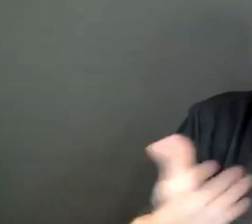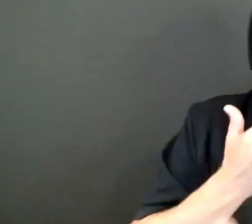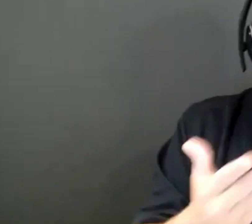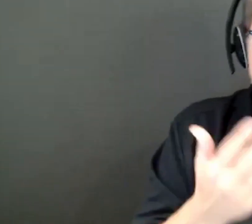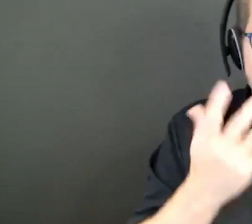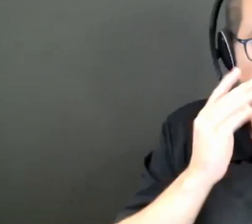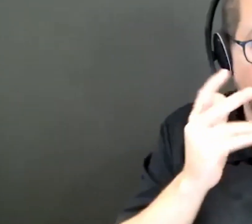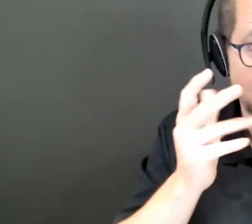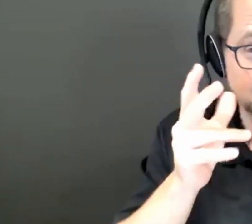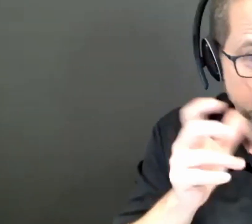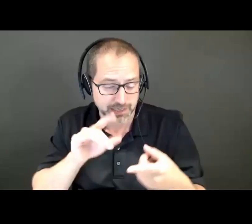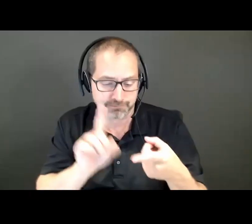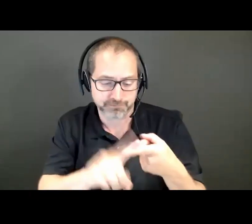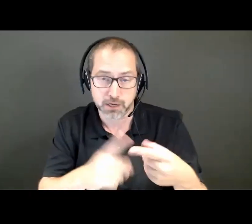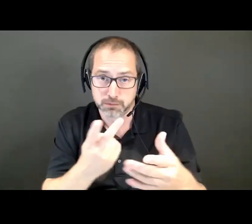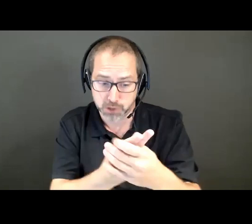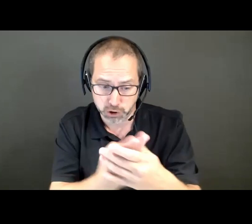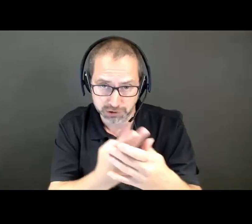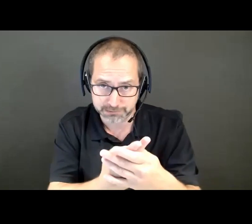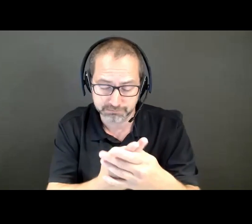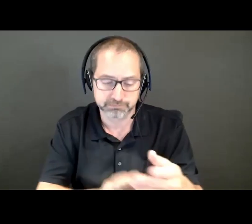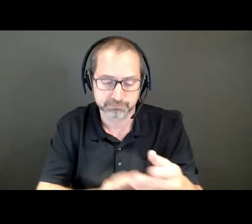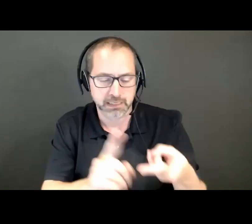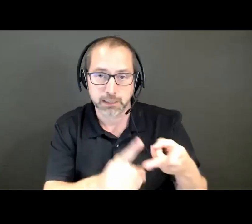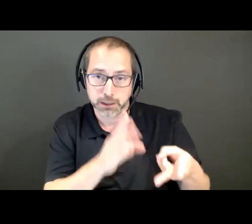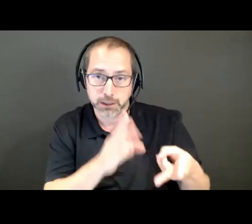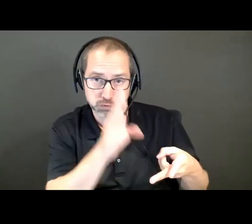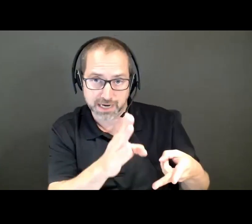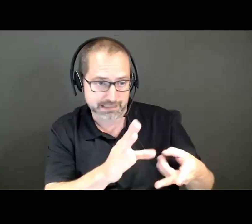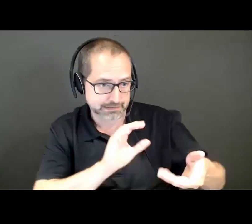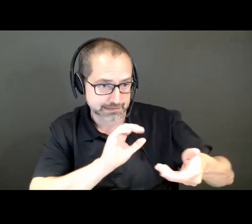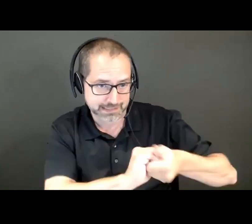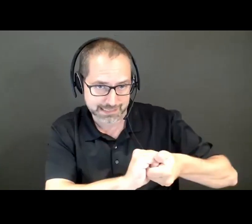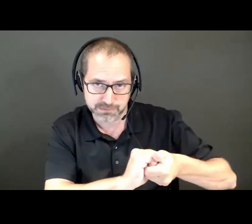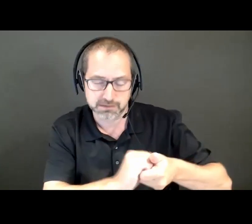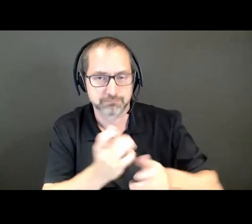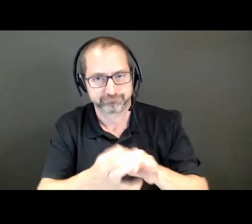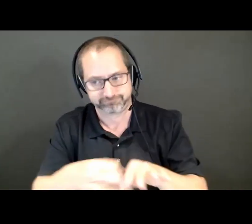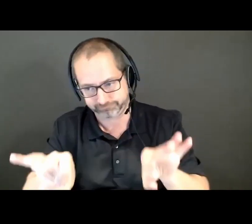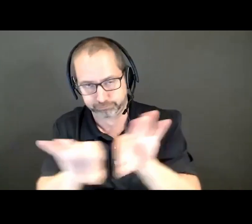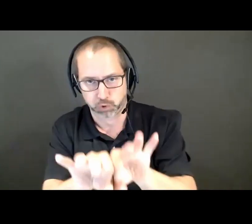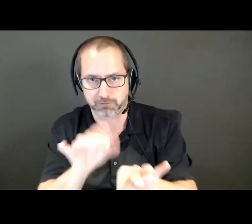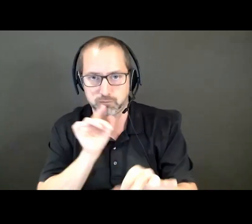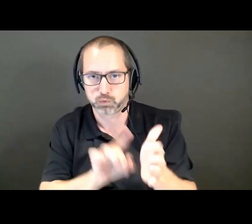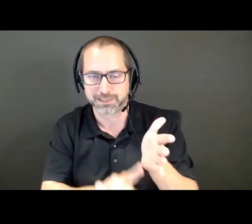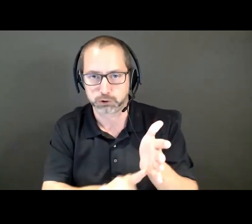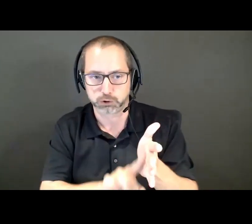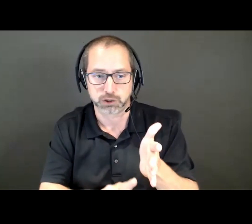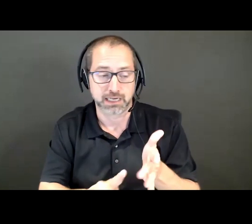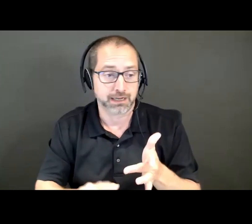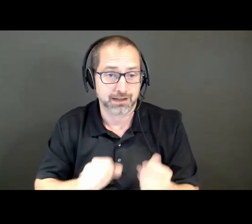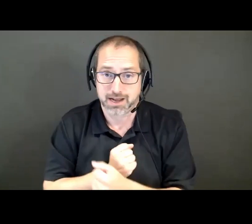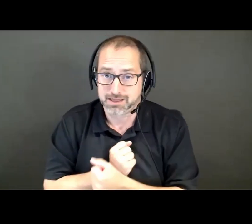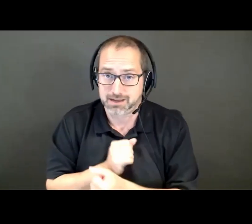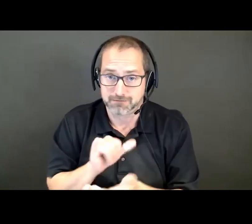are essential to this field of research. And I love this actually essential step to the